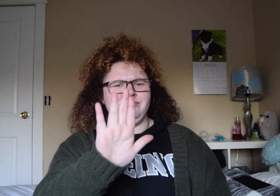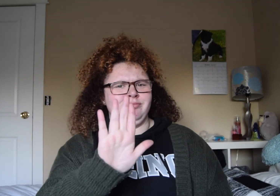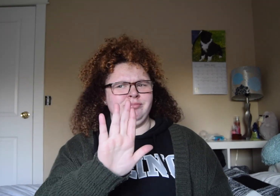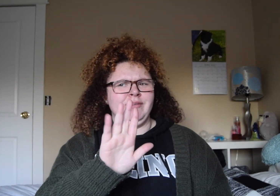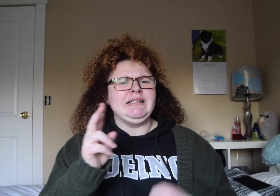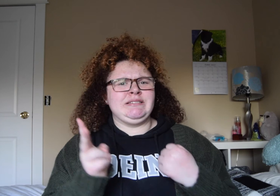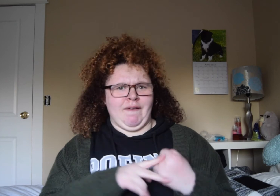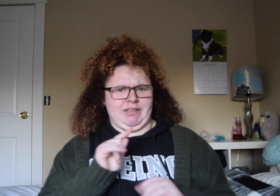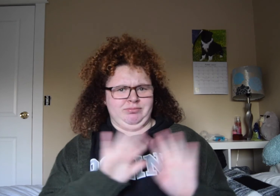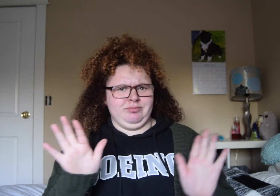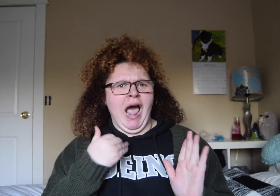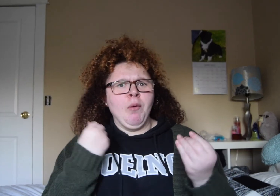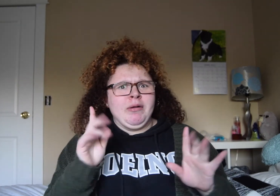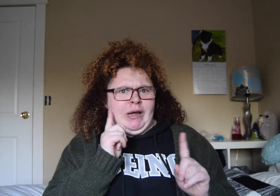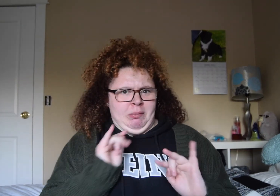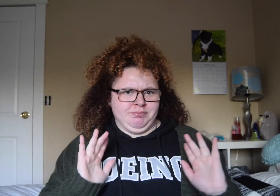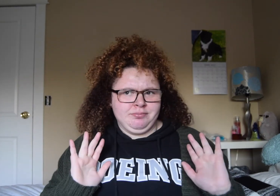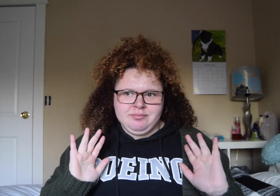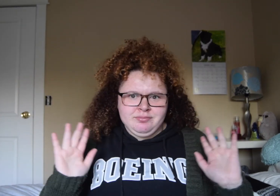I'm like, save it. I don't want to hear it